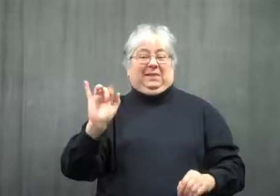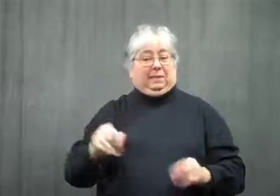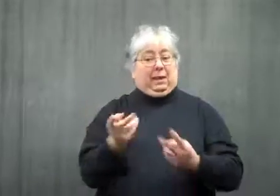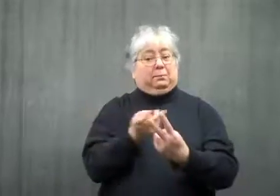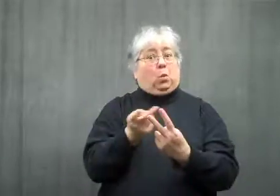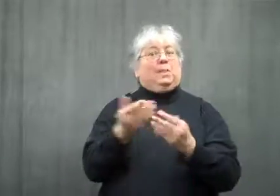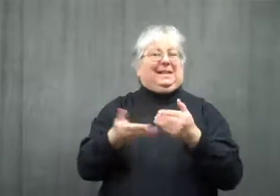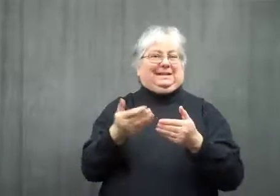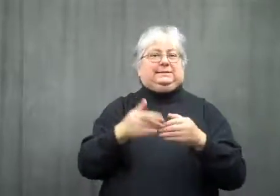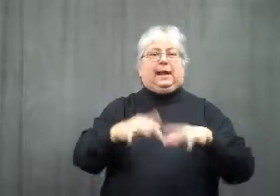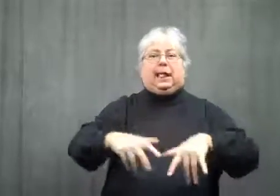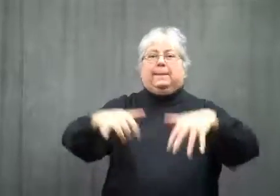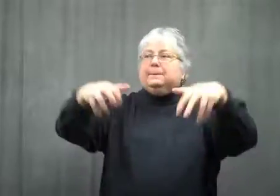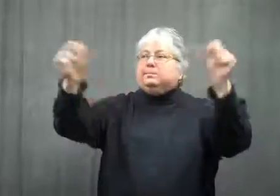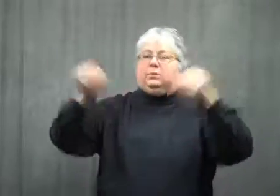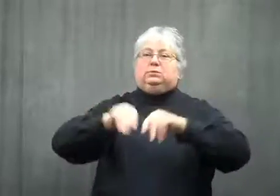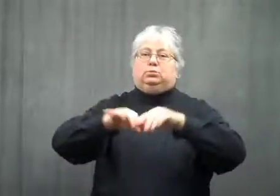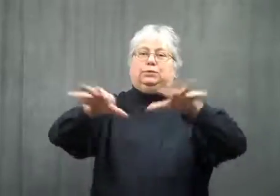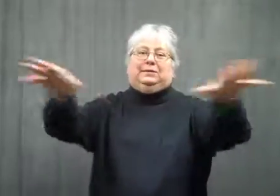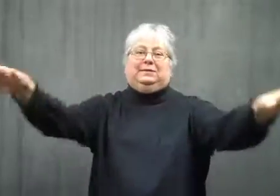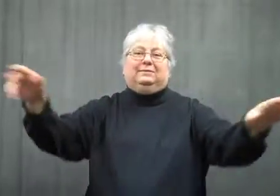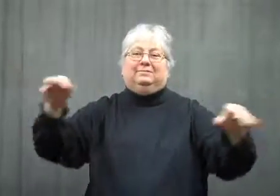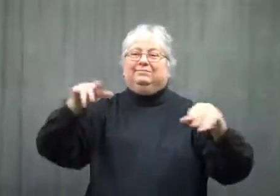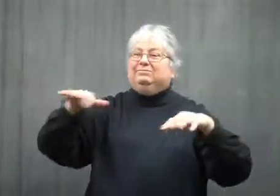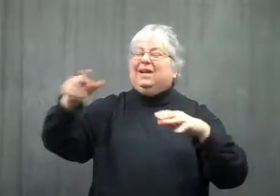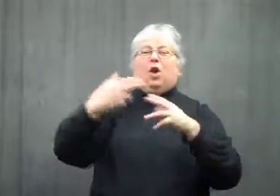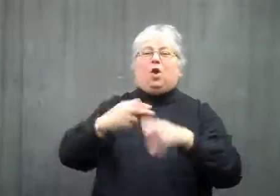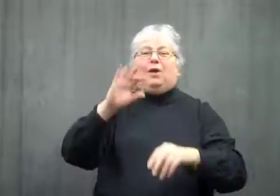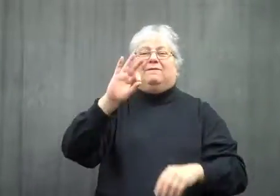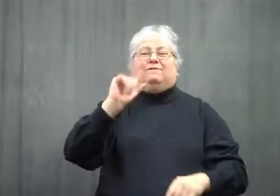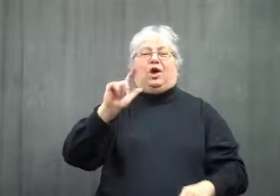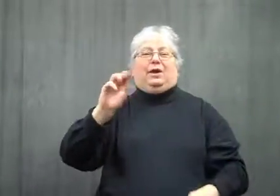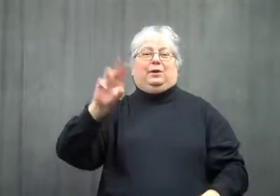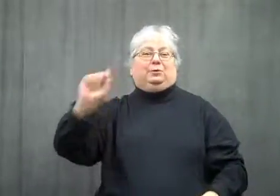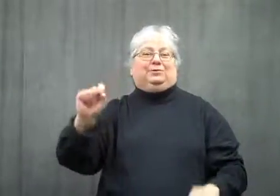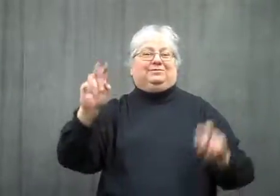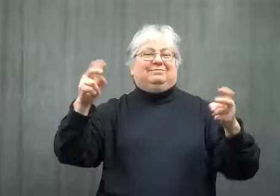Those two are easily dispersed in the form of fallout.